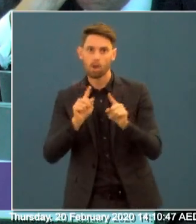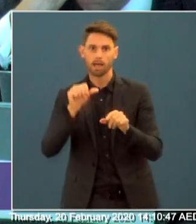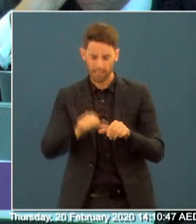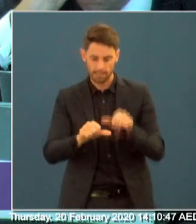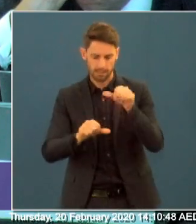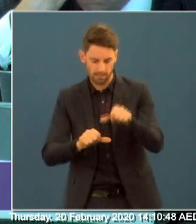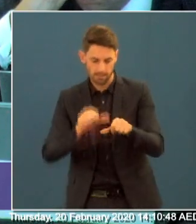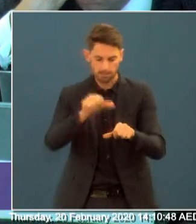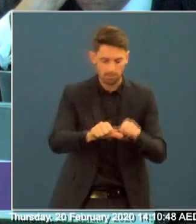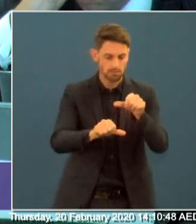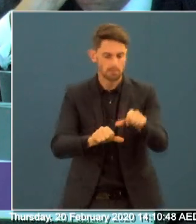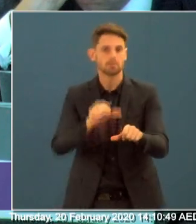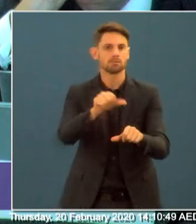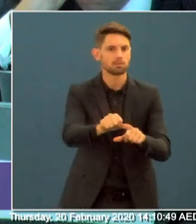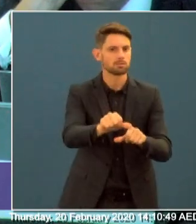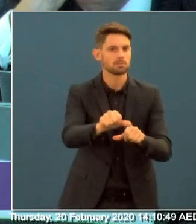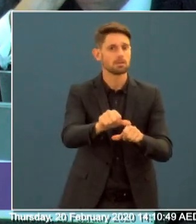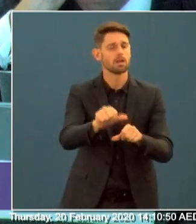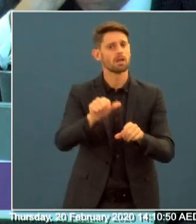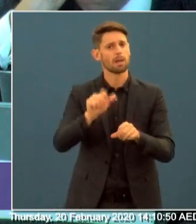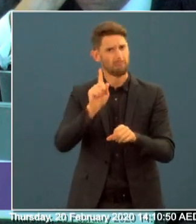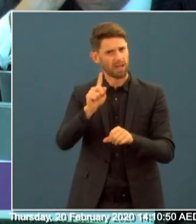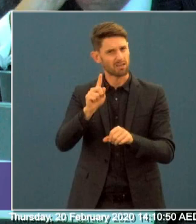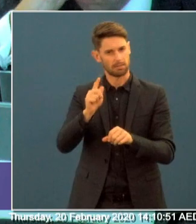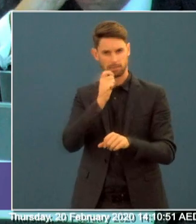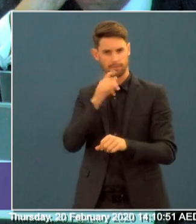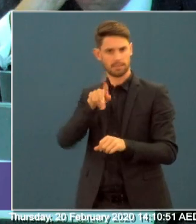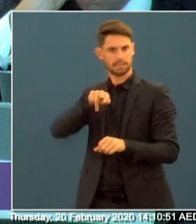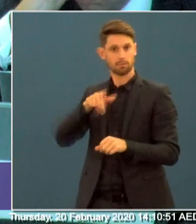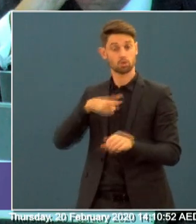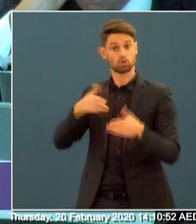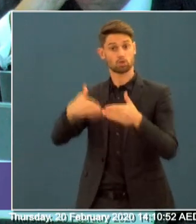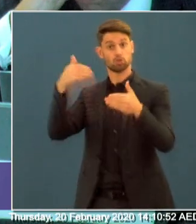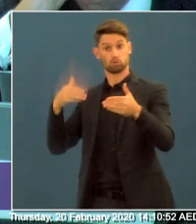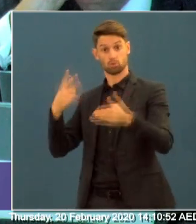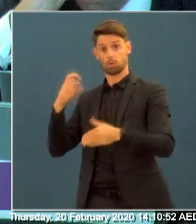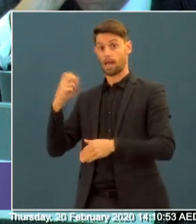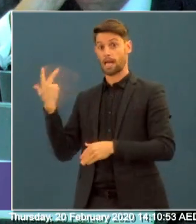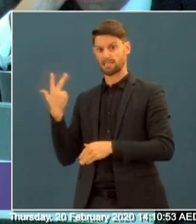if one looks at the communique from 2018 and then looks at the roadmap